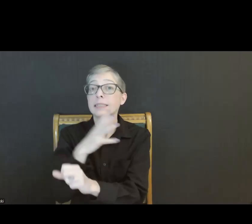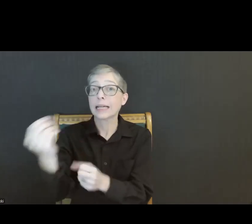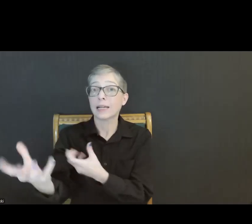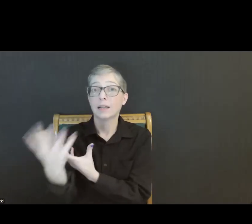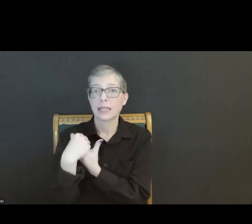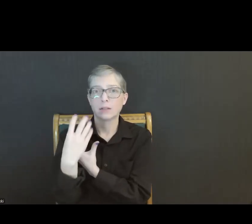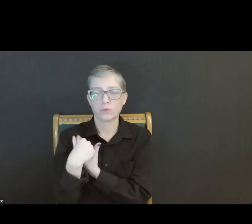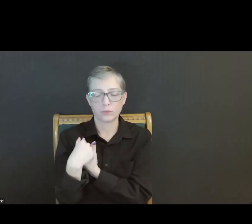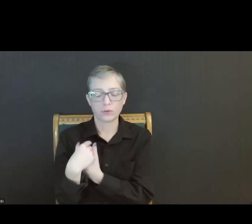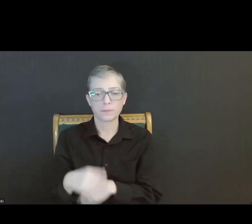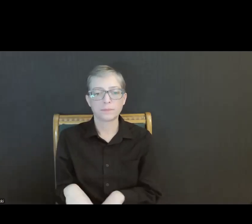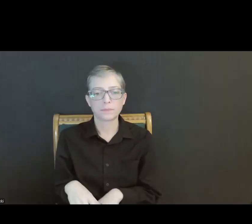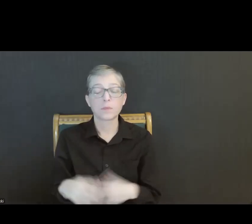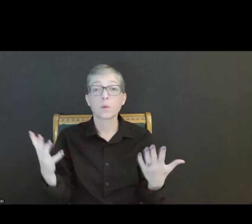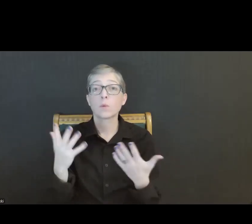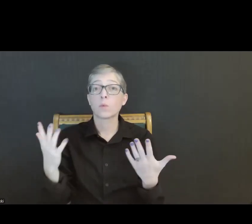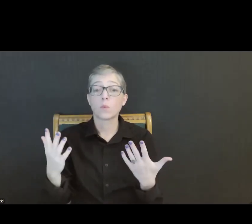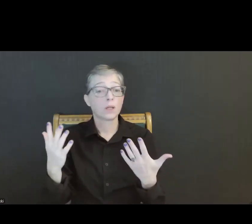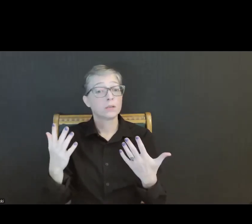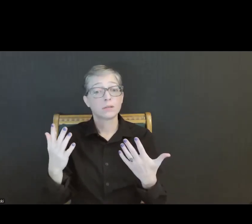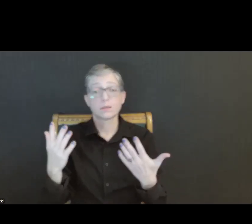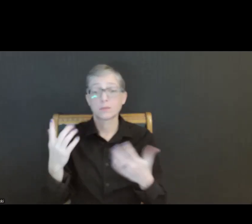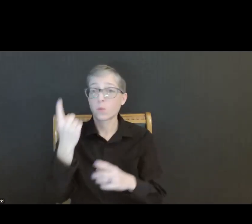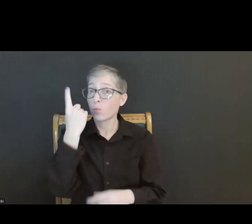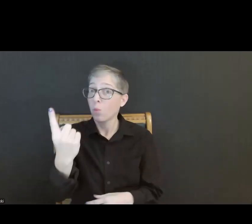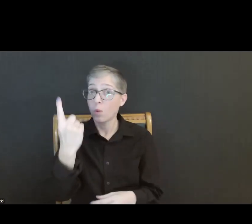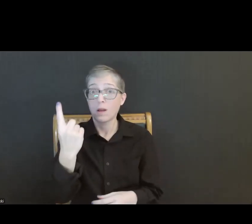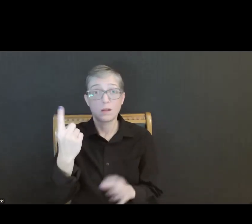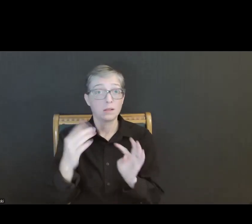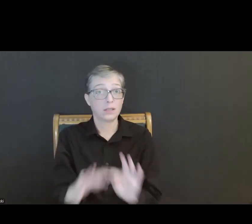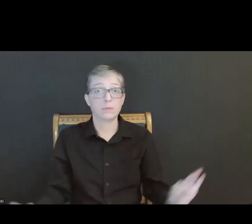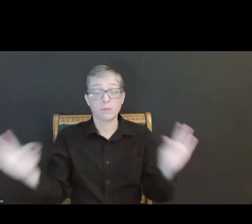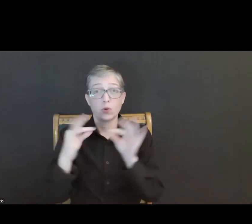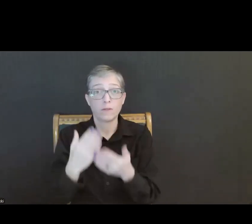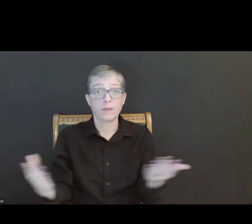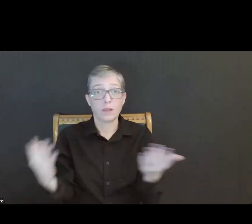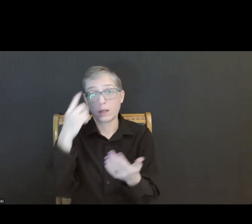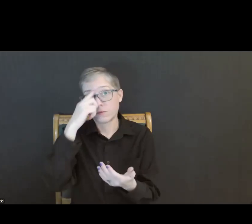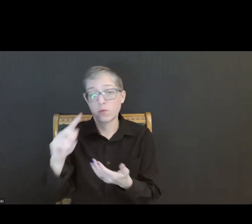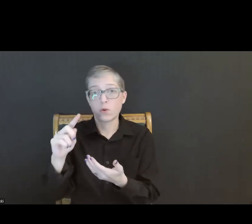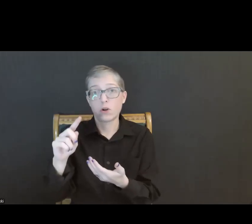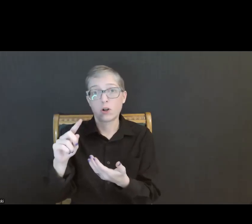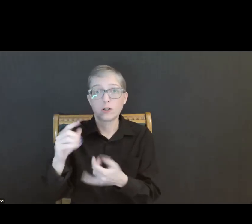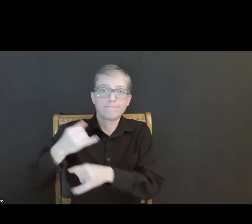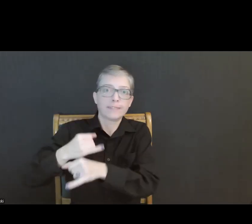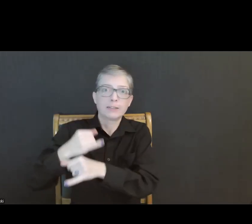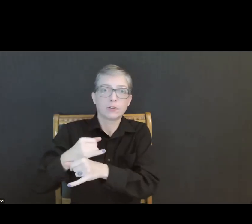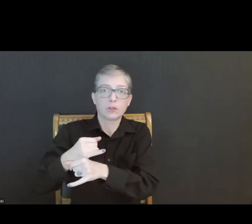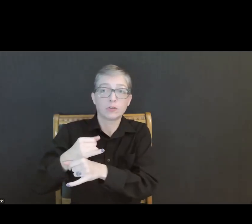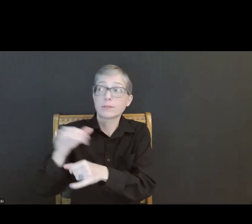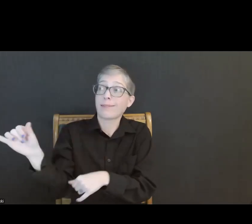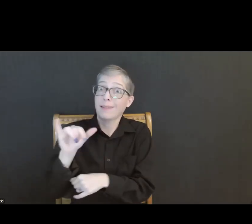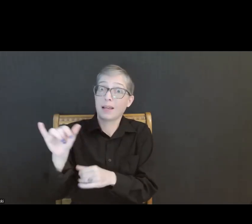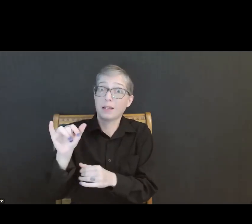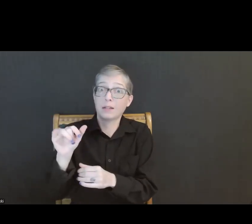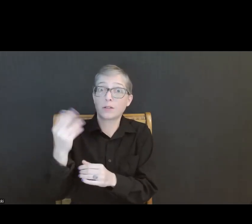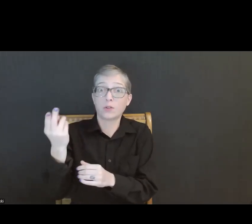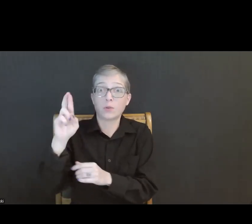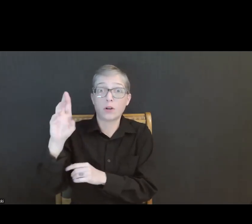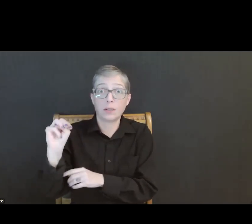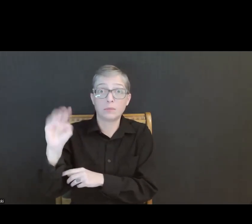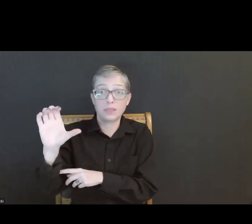one important thing for institutions like urmc to consider for both minoritized or underrepresented